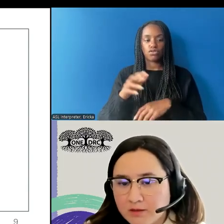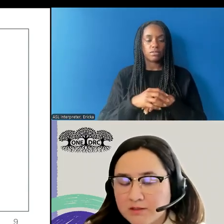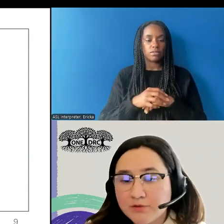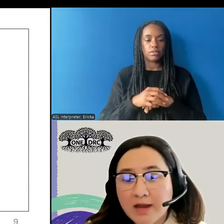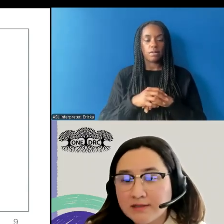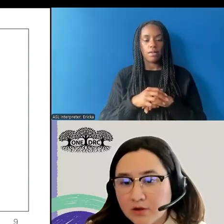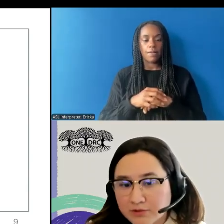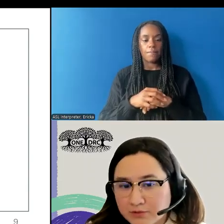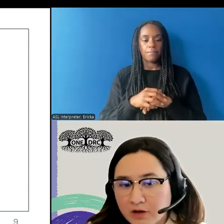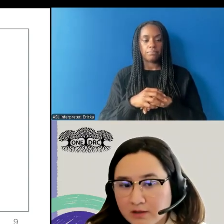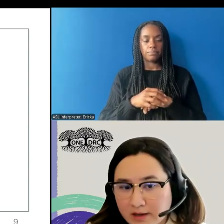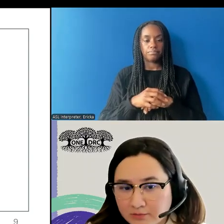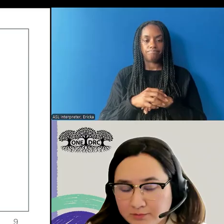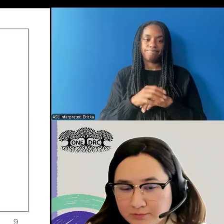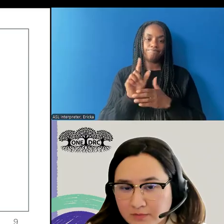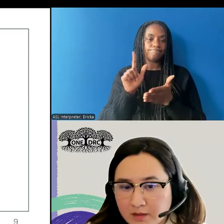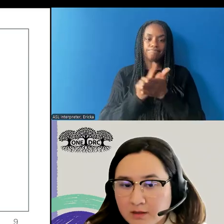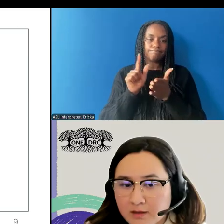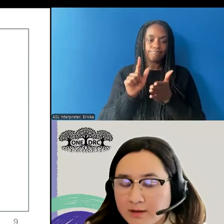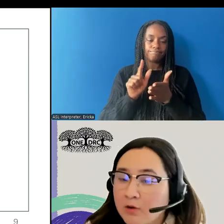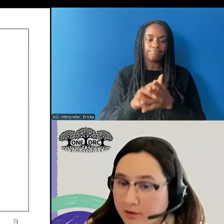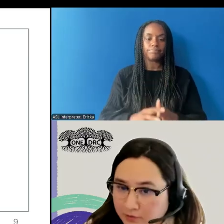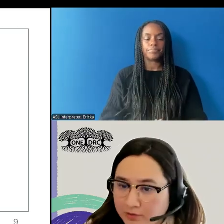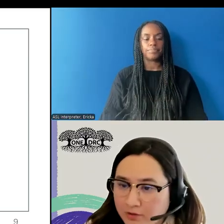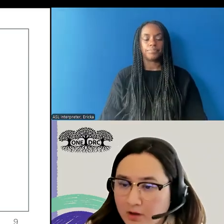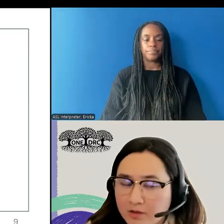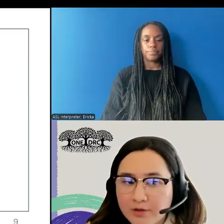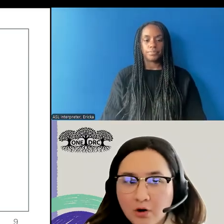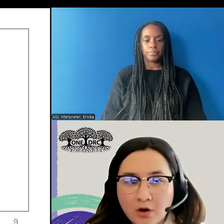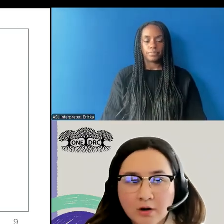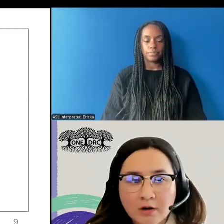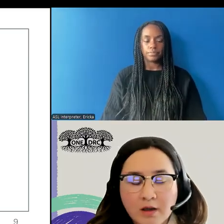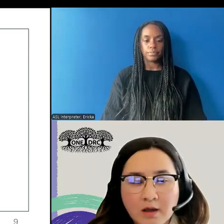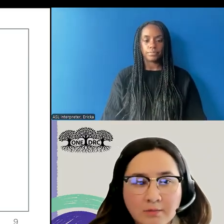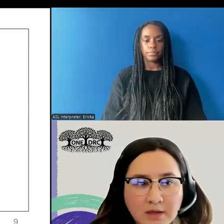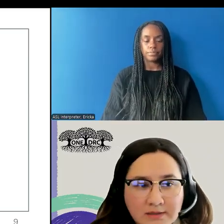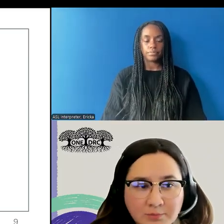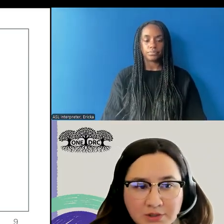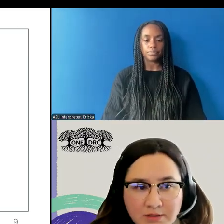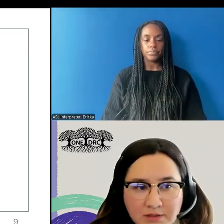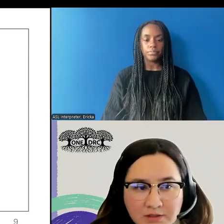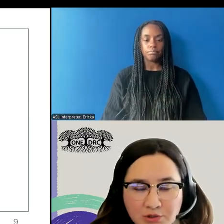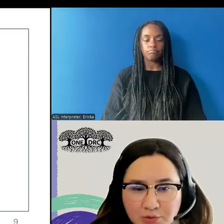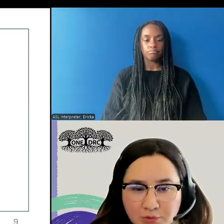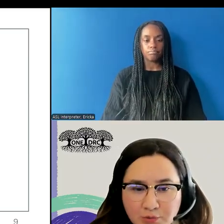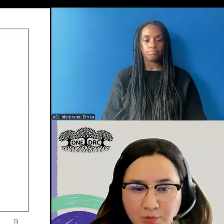And so that is also not allowed. However, there are exceptions to